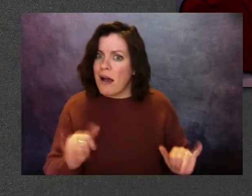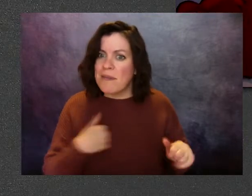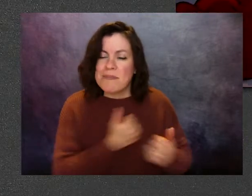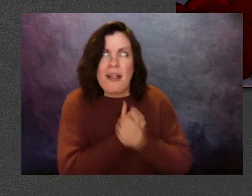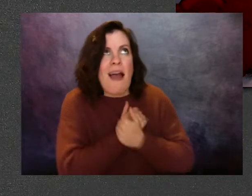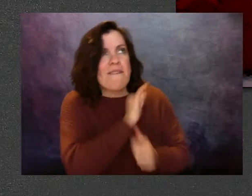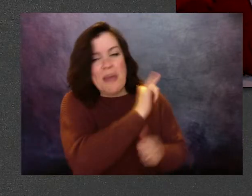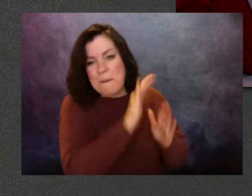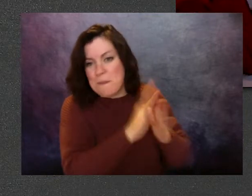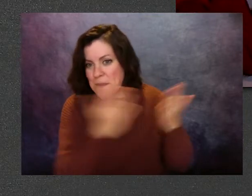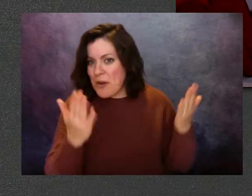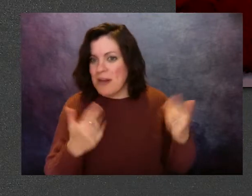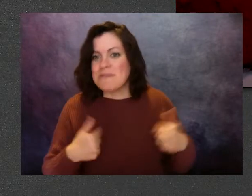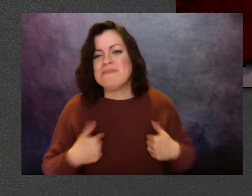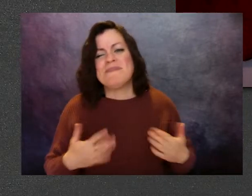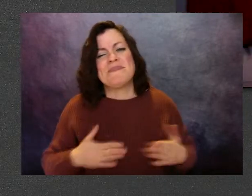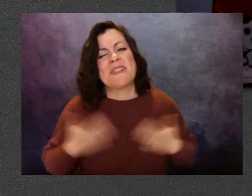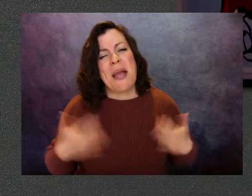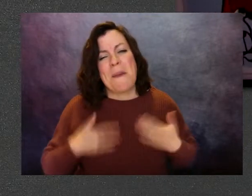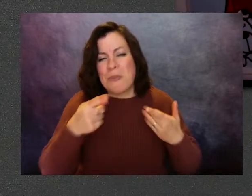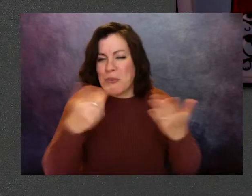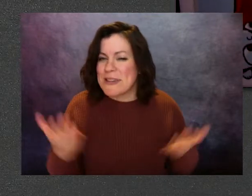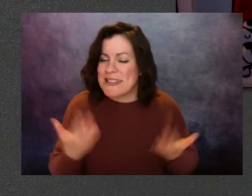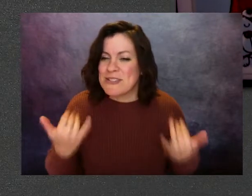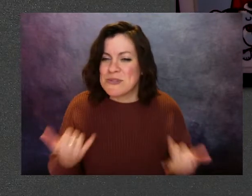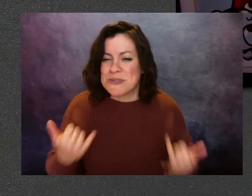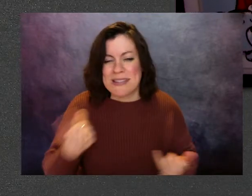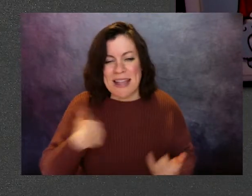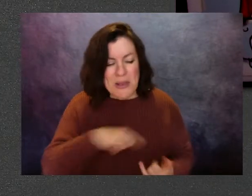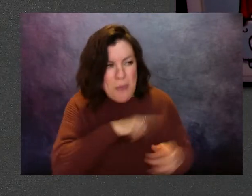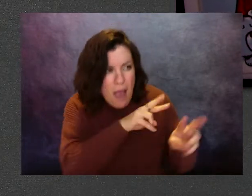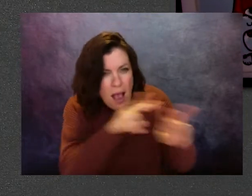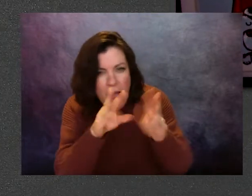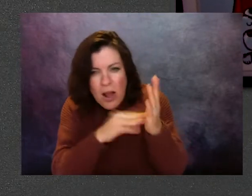I am so glad you're here with me today to read that awesome firefighter story and to go along with it,